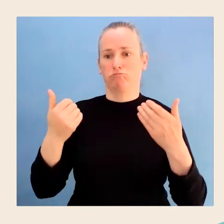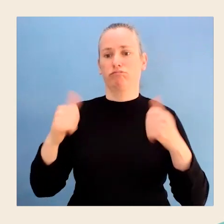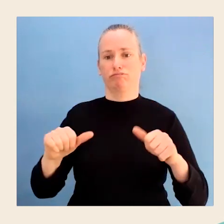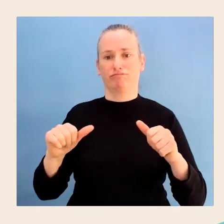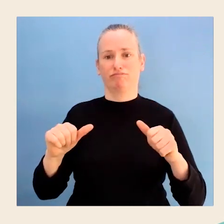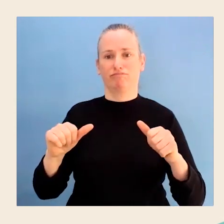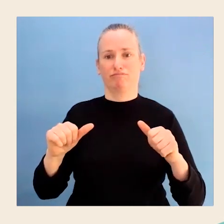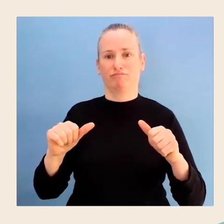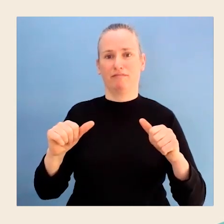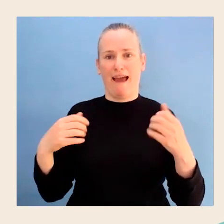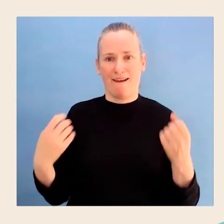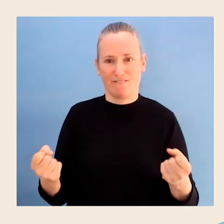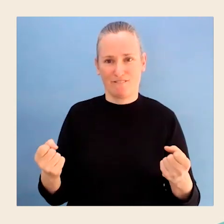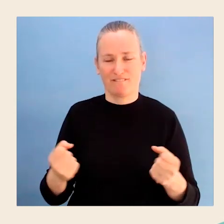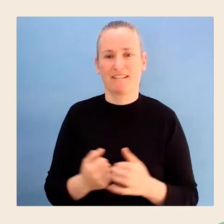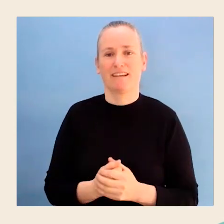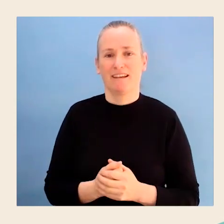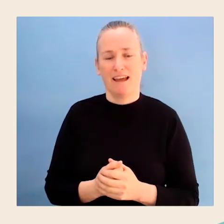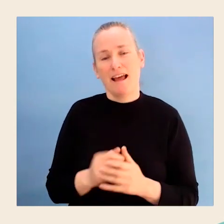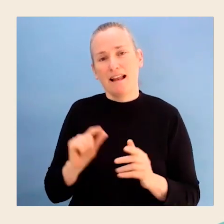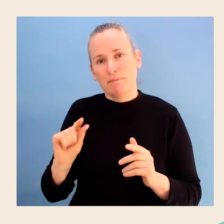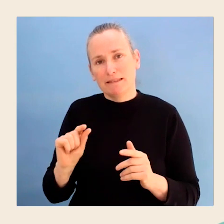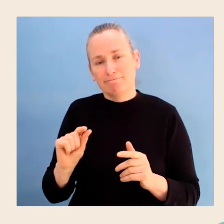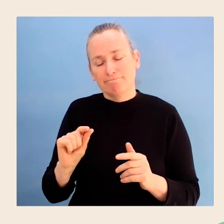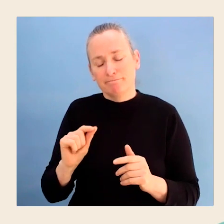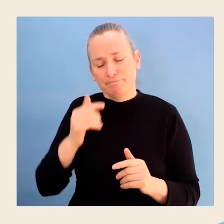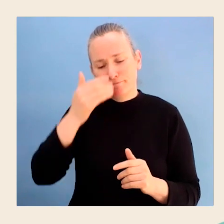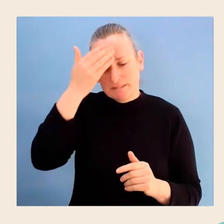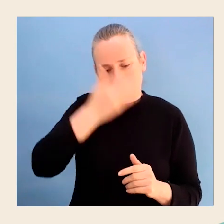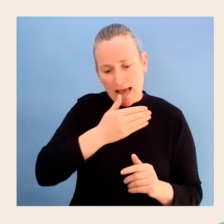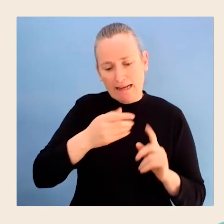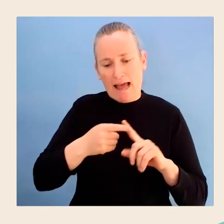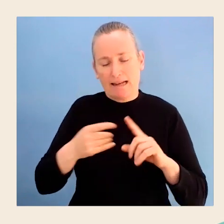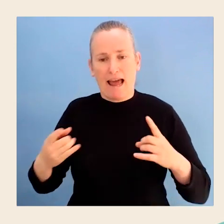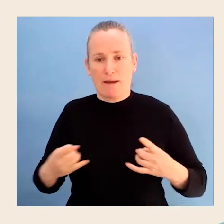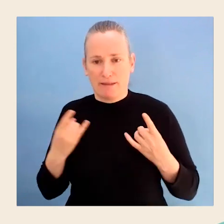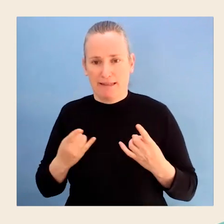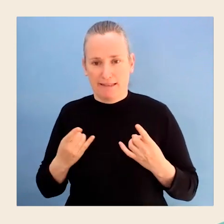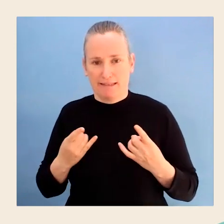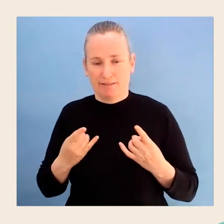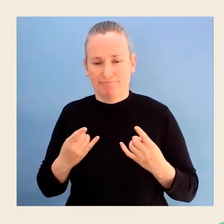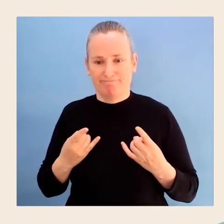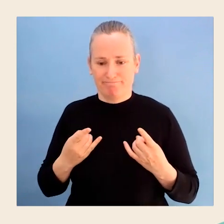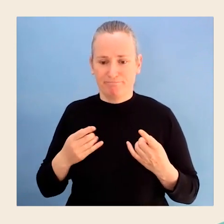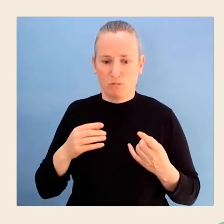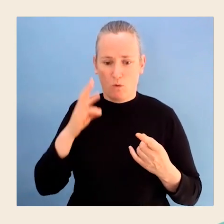And it's a bit bittersweet that it took a global pandemic